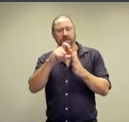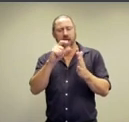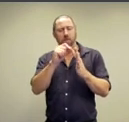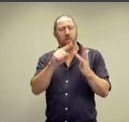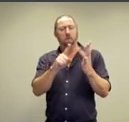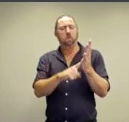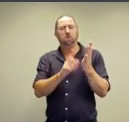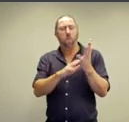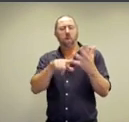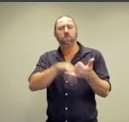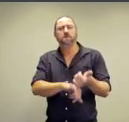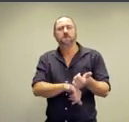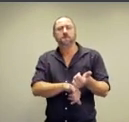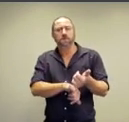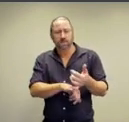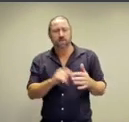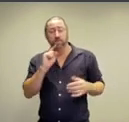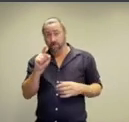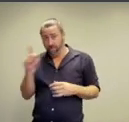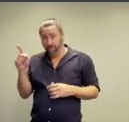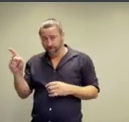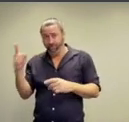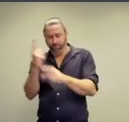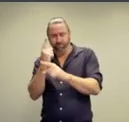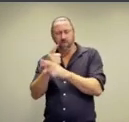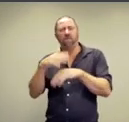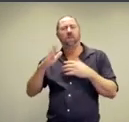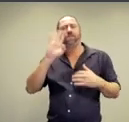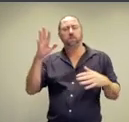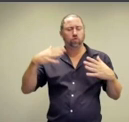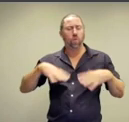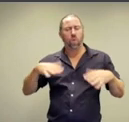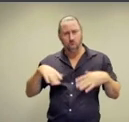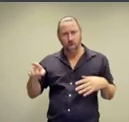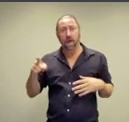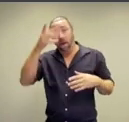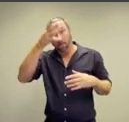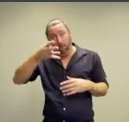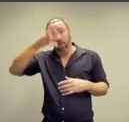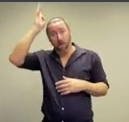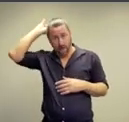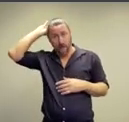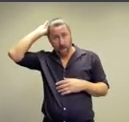Ted Polhemus. As Polhemus explains